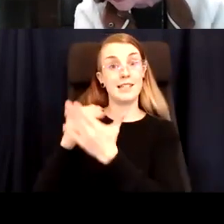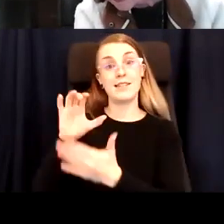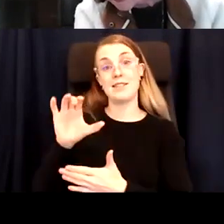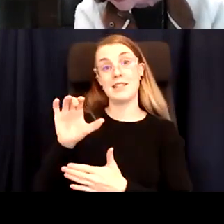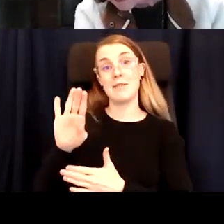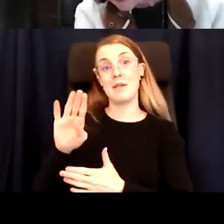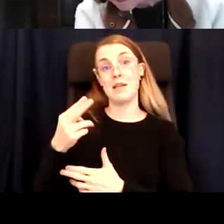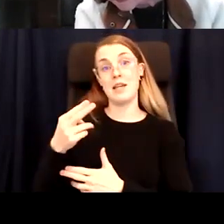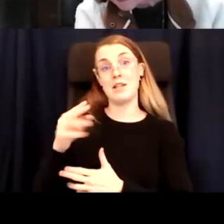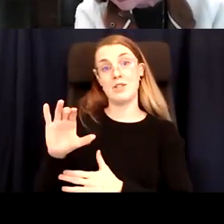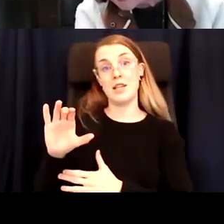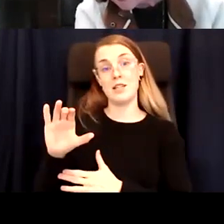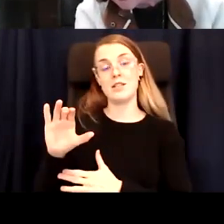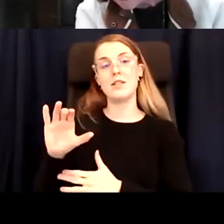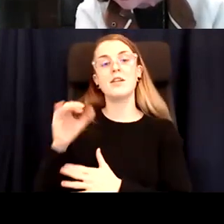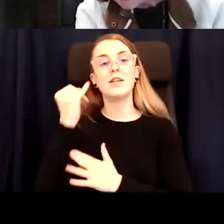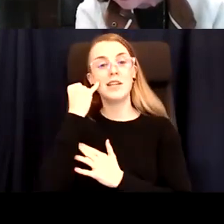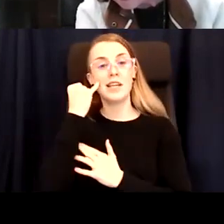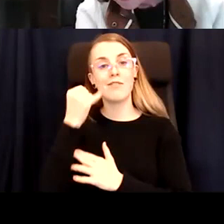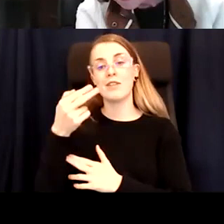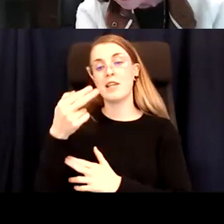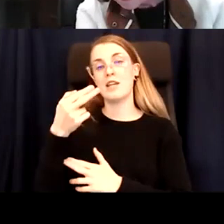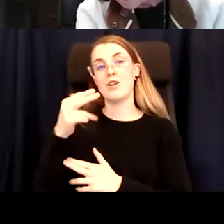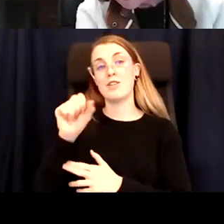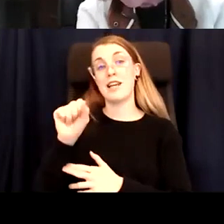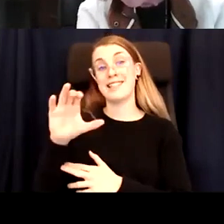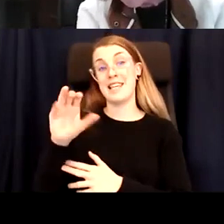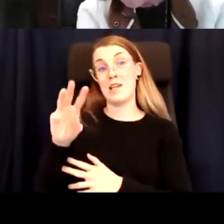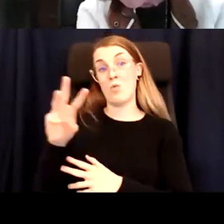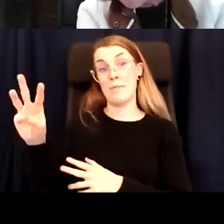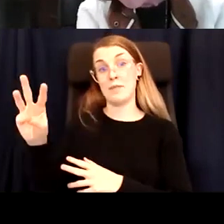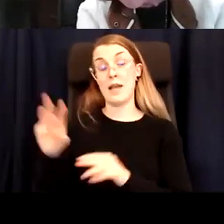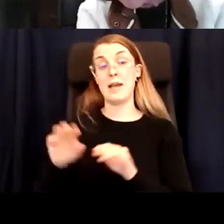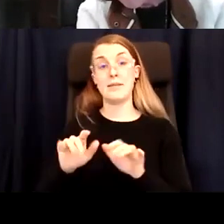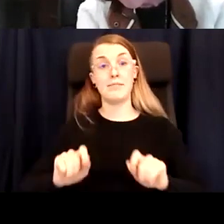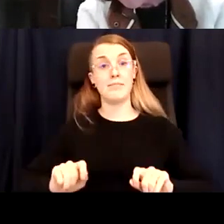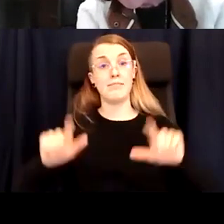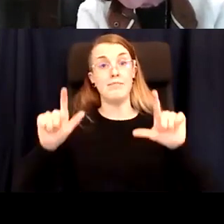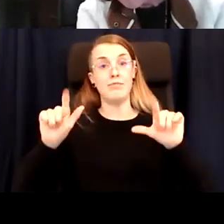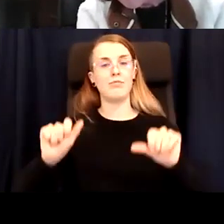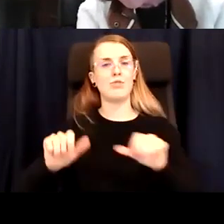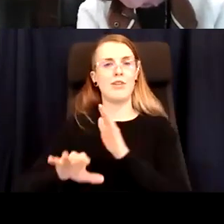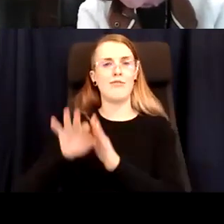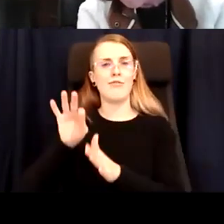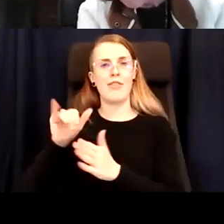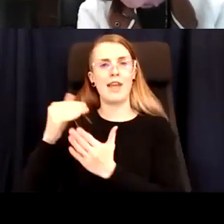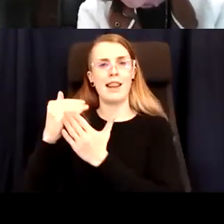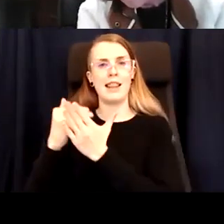If you go to the HHSC website, you can find that list of CCBHCs.